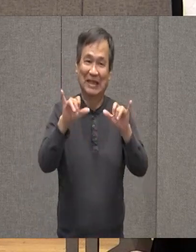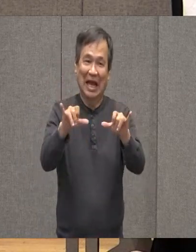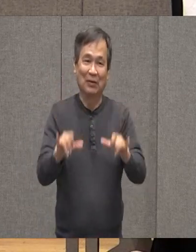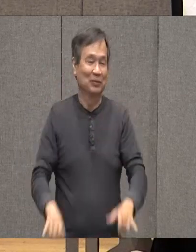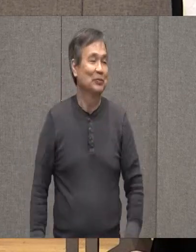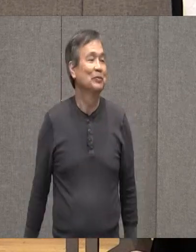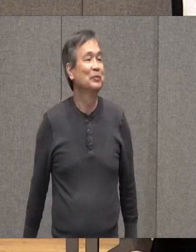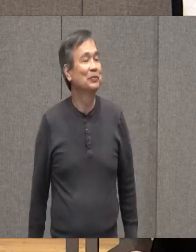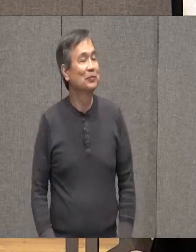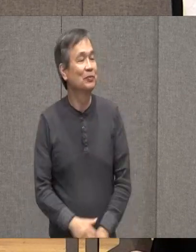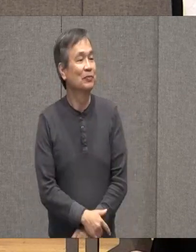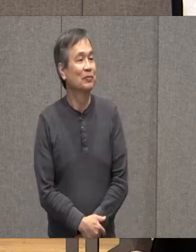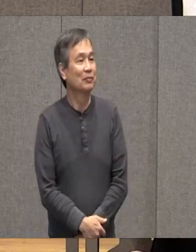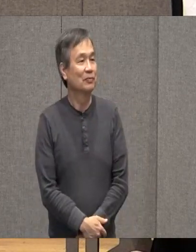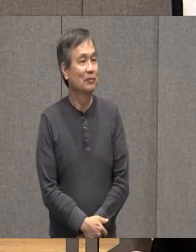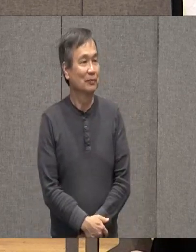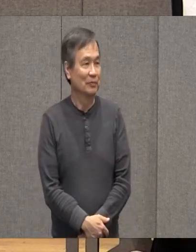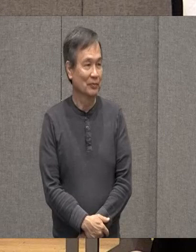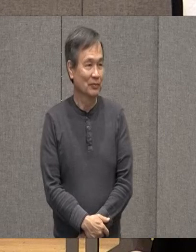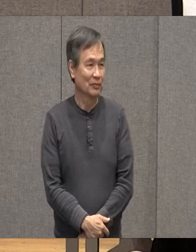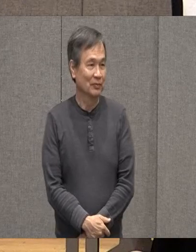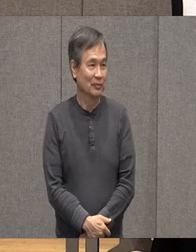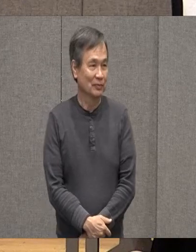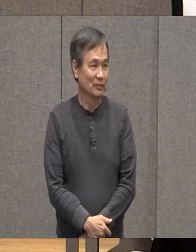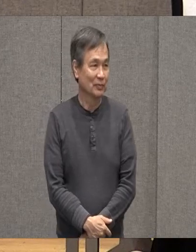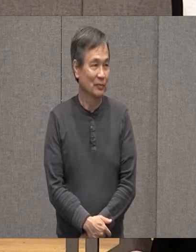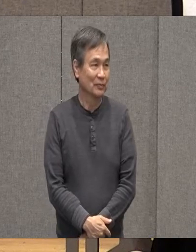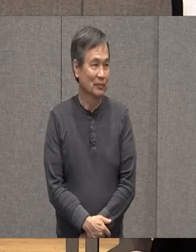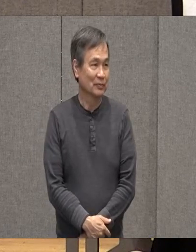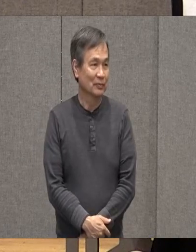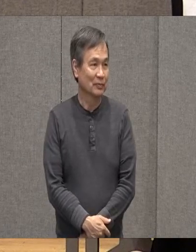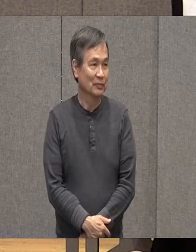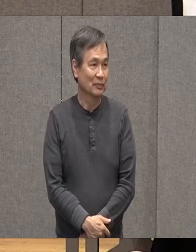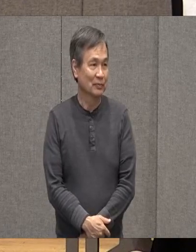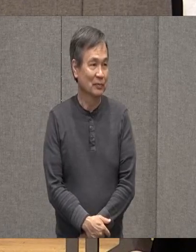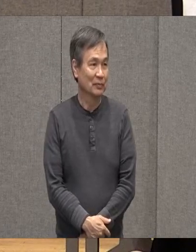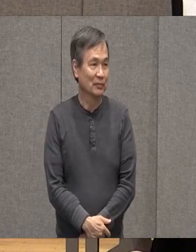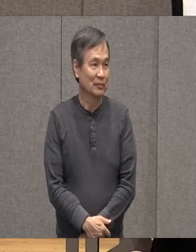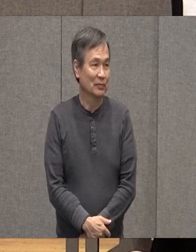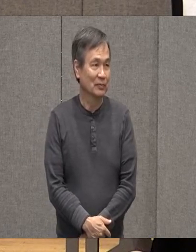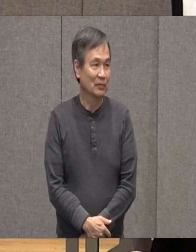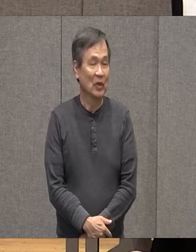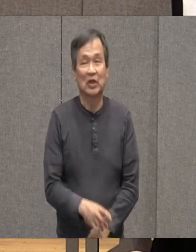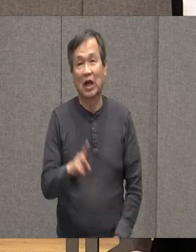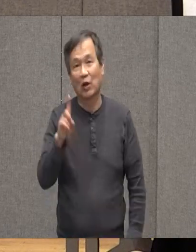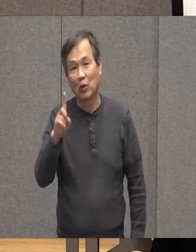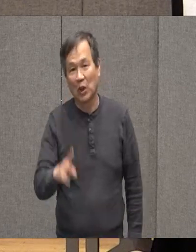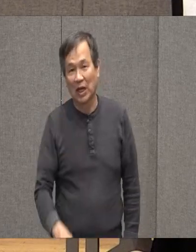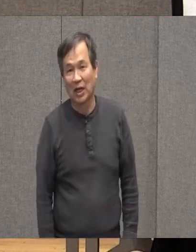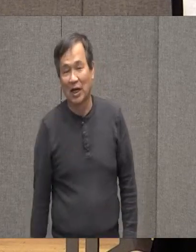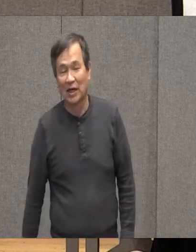[Miss Karnas] Let's see how I do? You have got to be kidding me. She got a one. [Miss Karnas] Miss Karnas got a one.